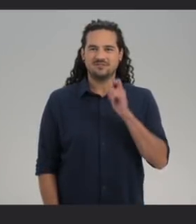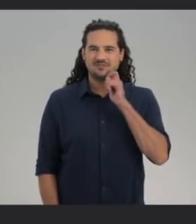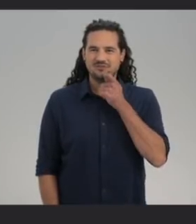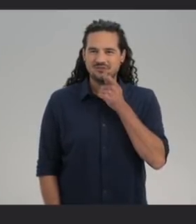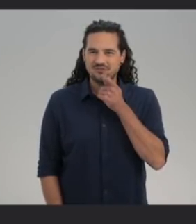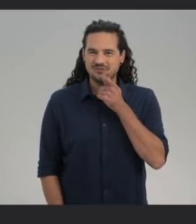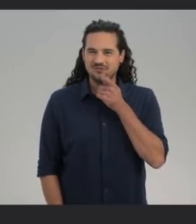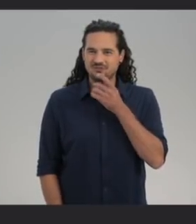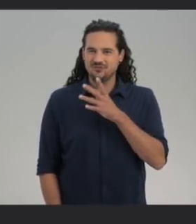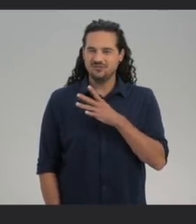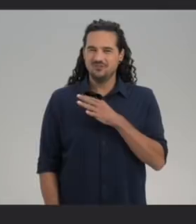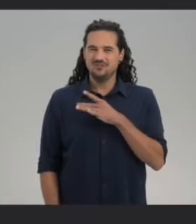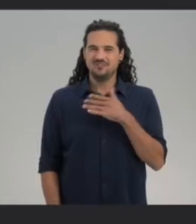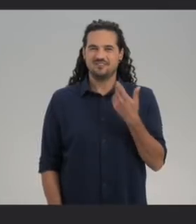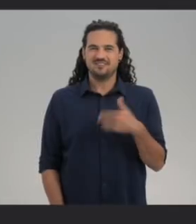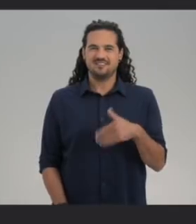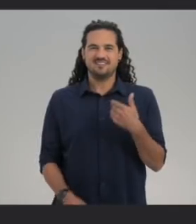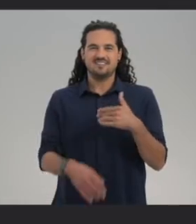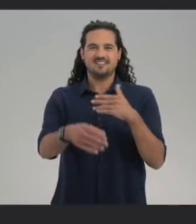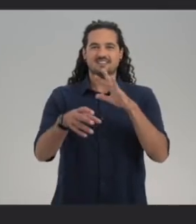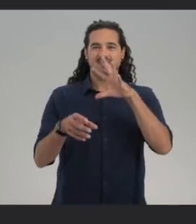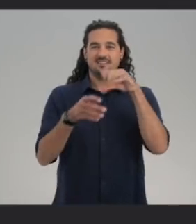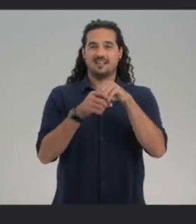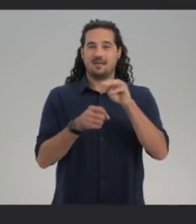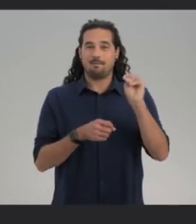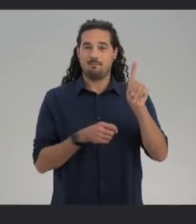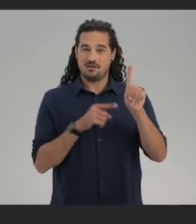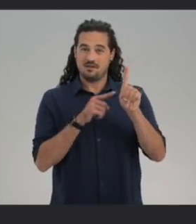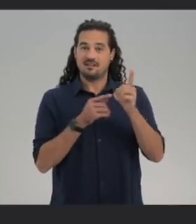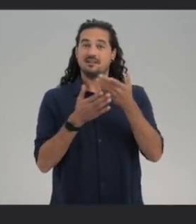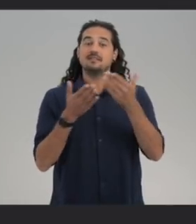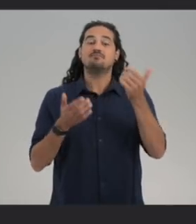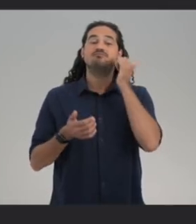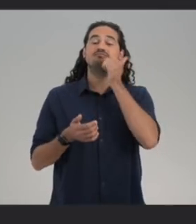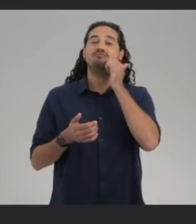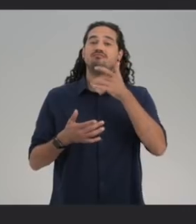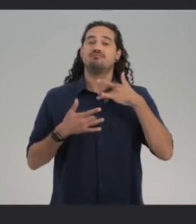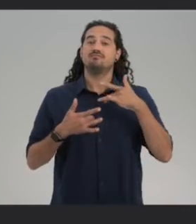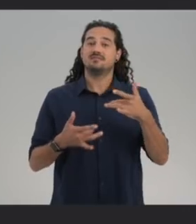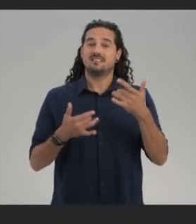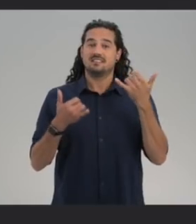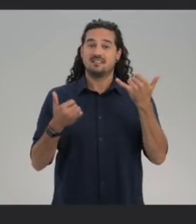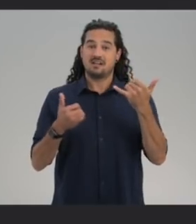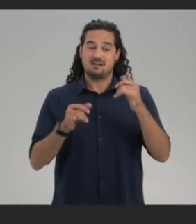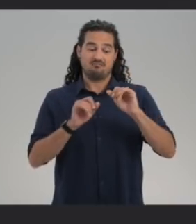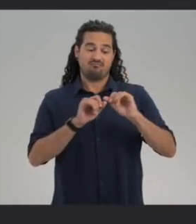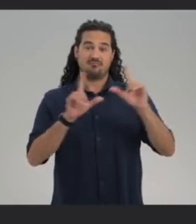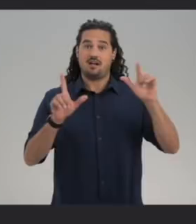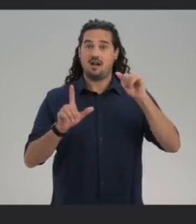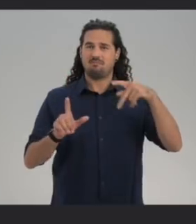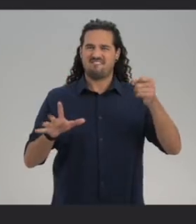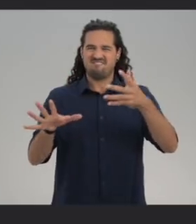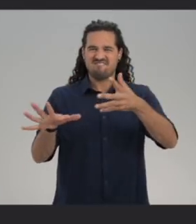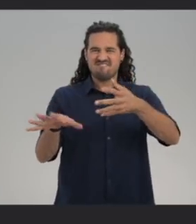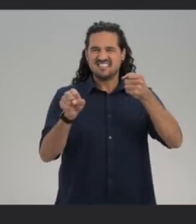How cool is that? And with M1, things you do every day, like launching apps, are nearly instantaneous.